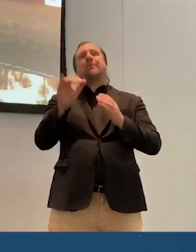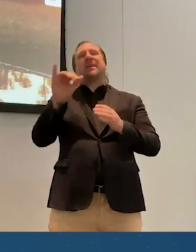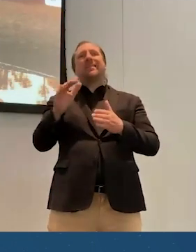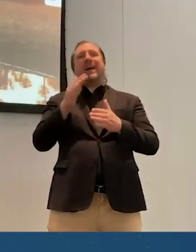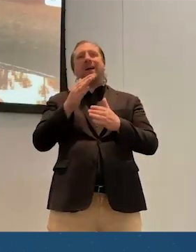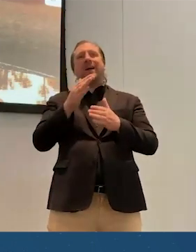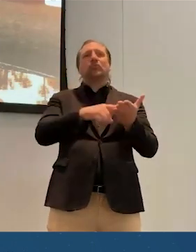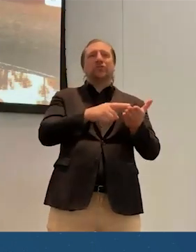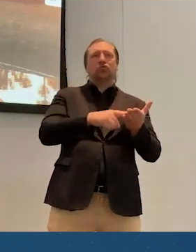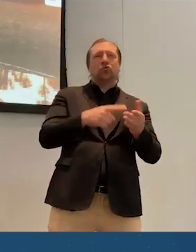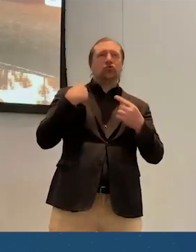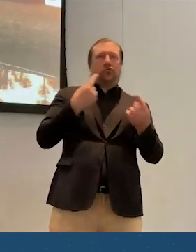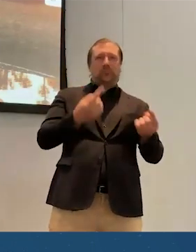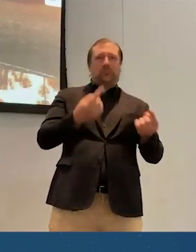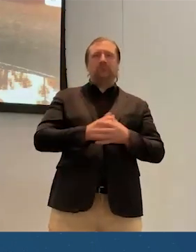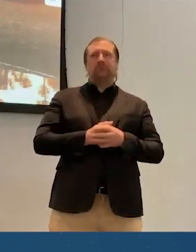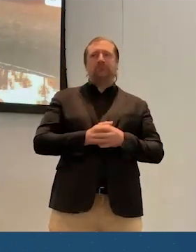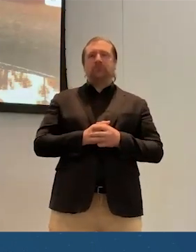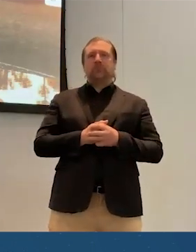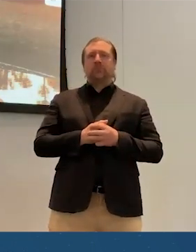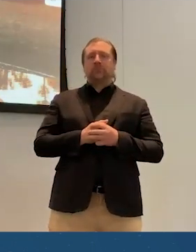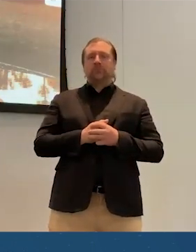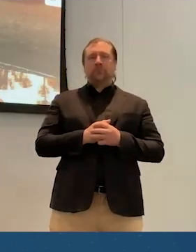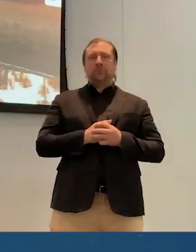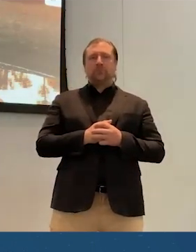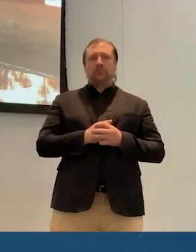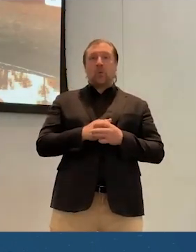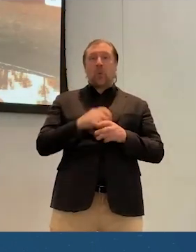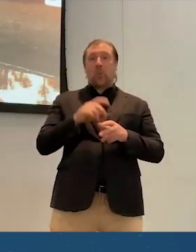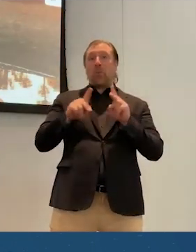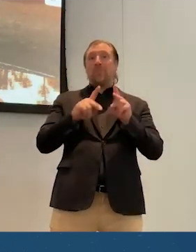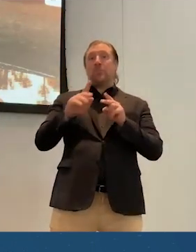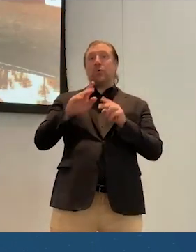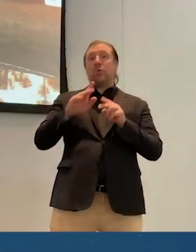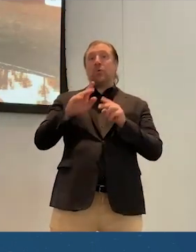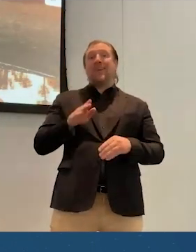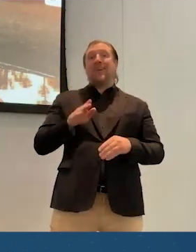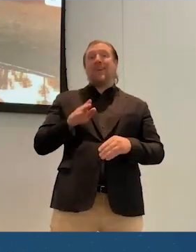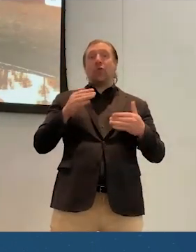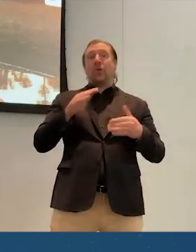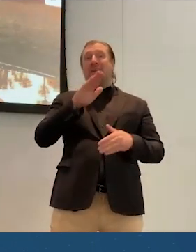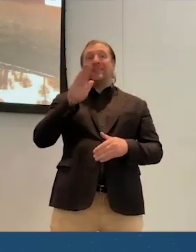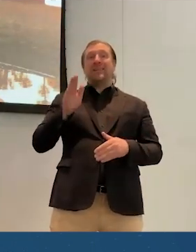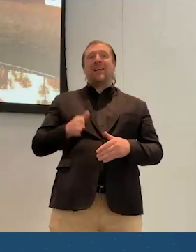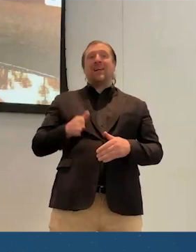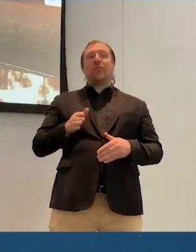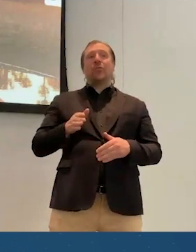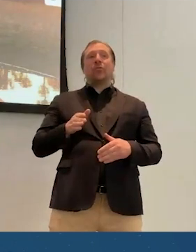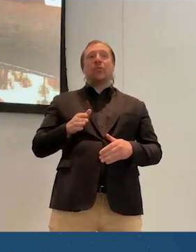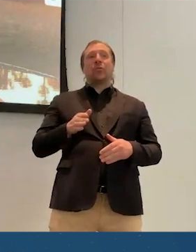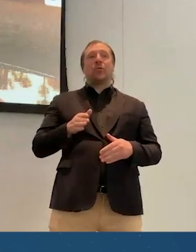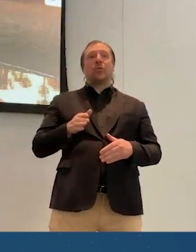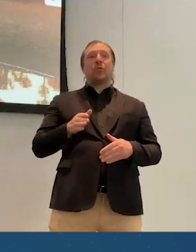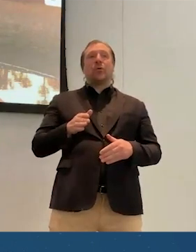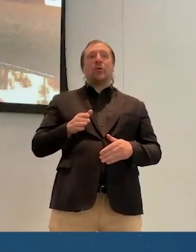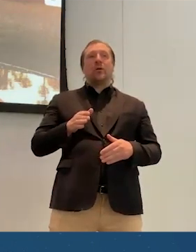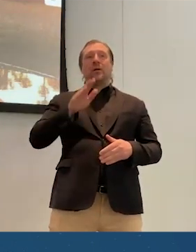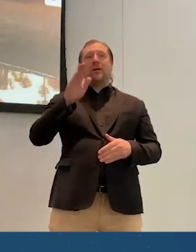What about people who never walked at all before in their lives?